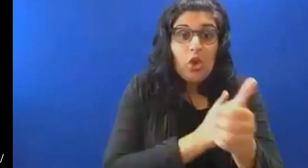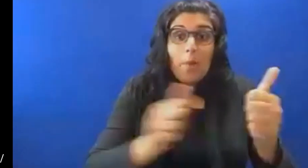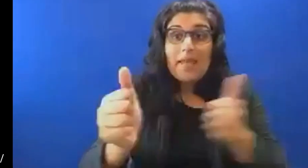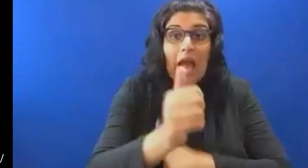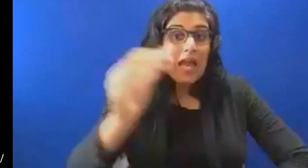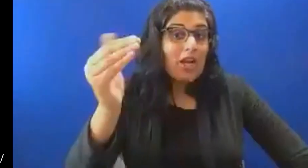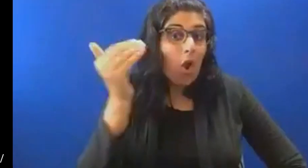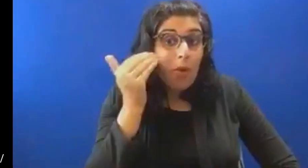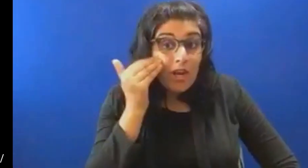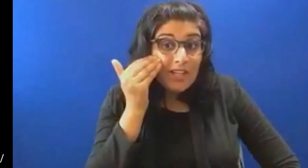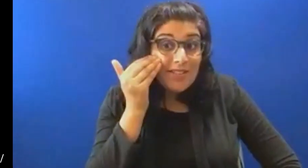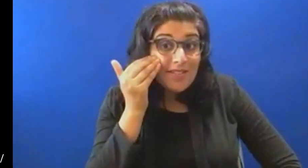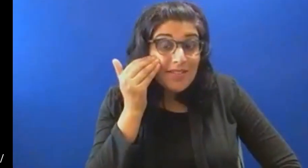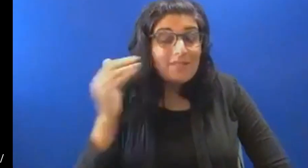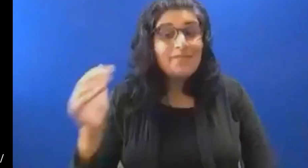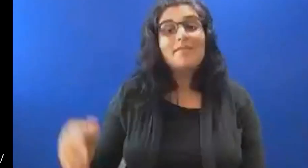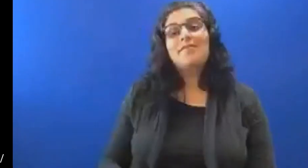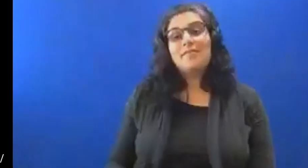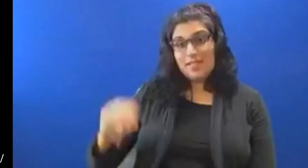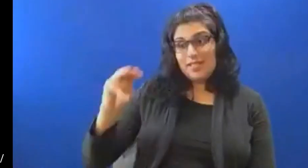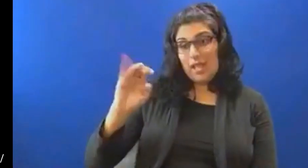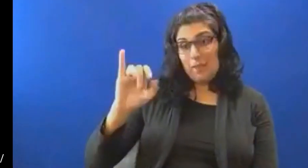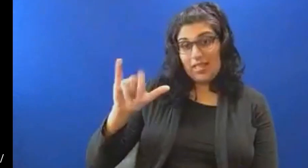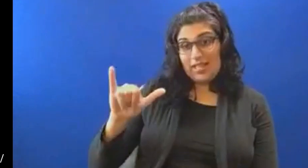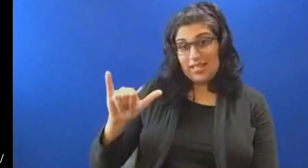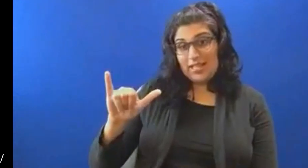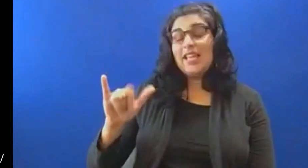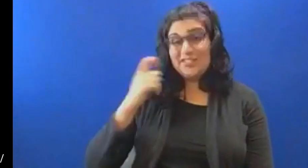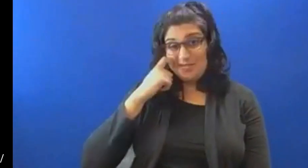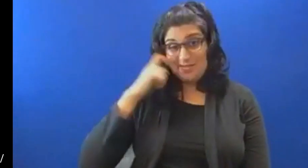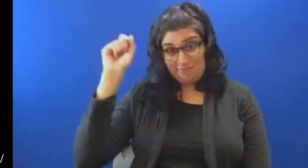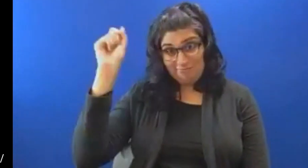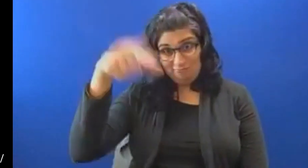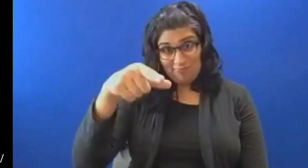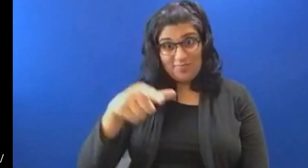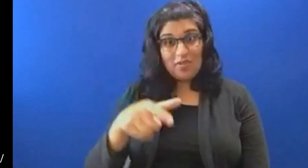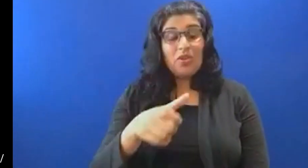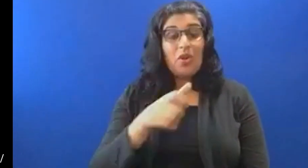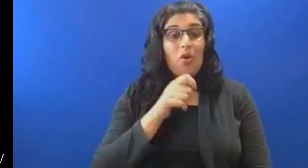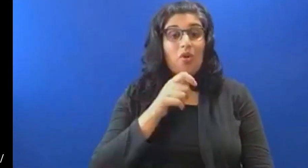Emily just put that out there that she wants you to go beyond awareness this month and every month.